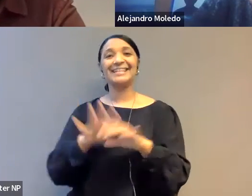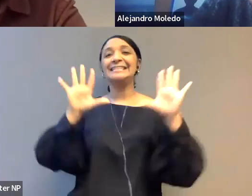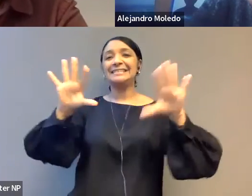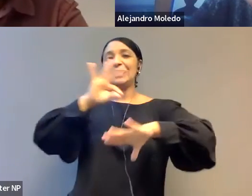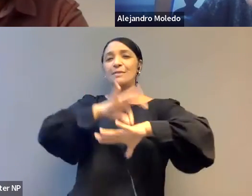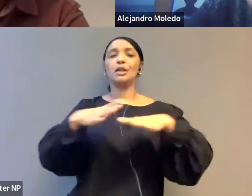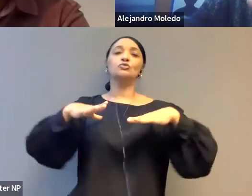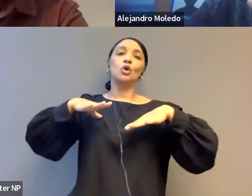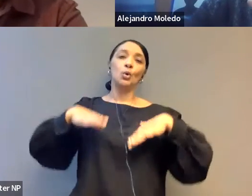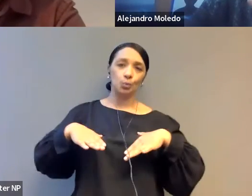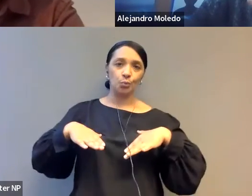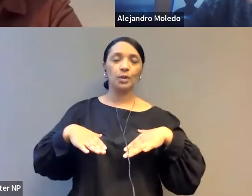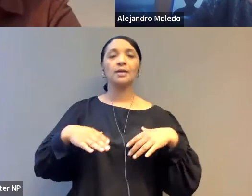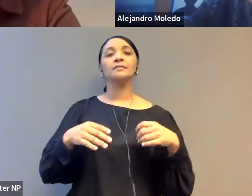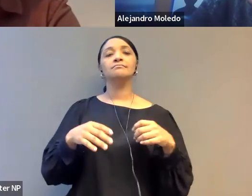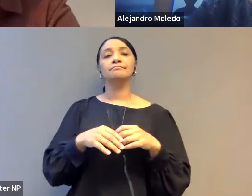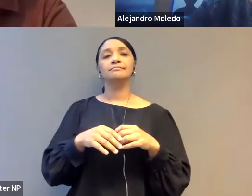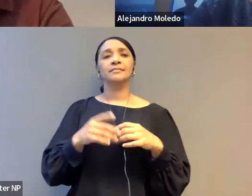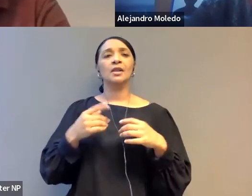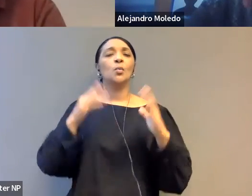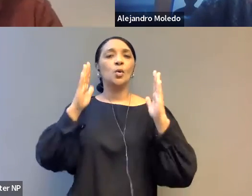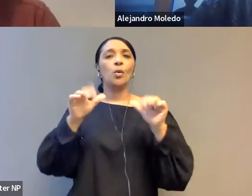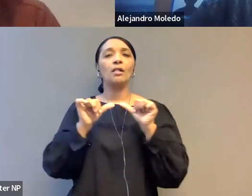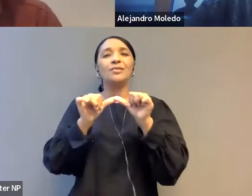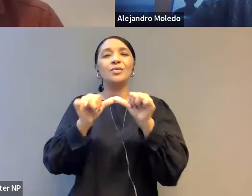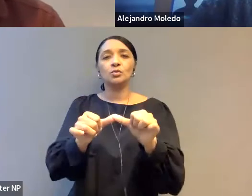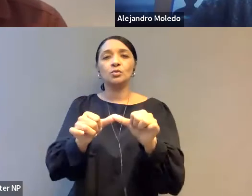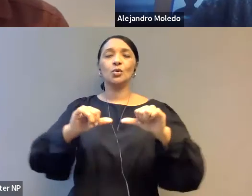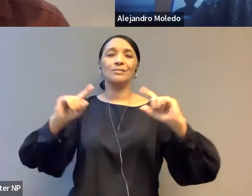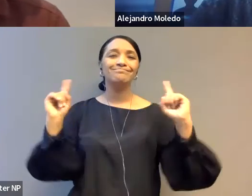We'll proceed just with a small summary of what we discussed now.